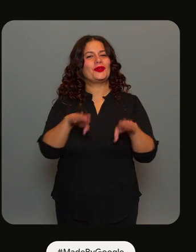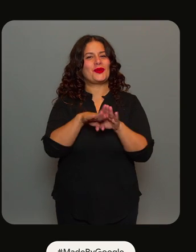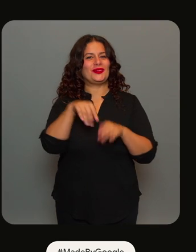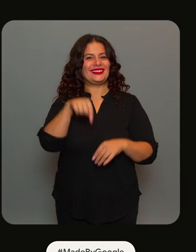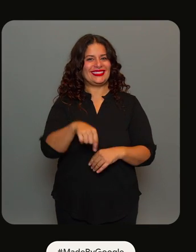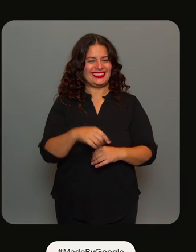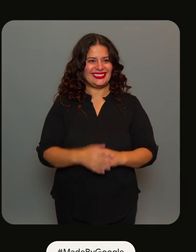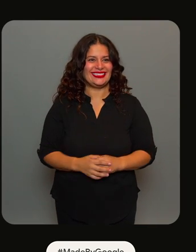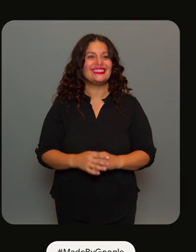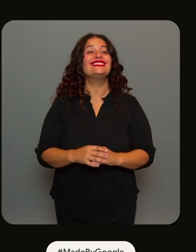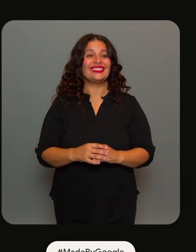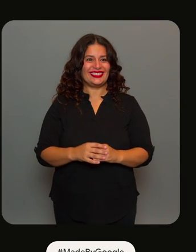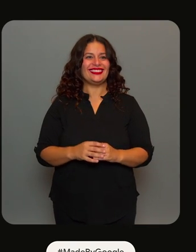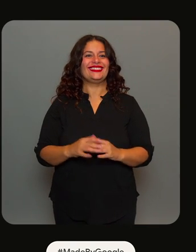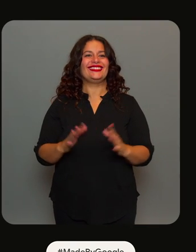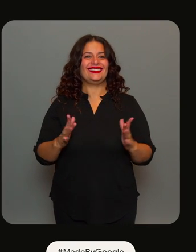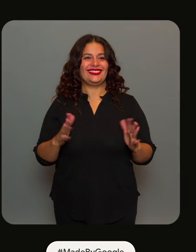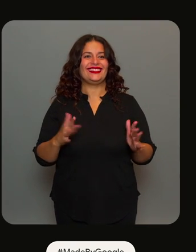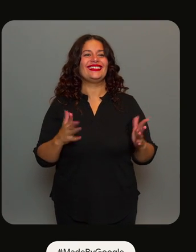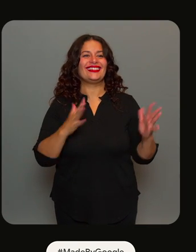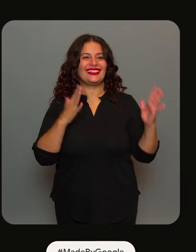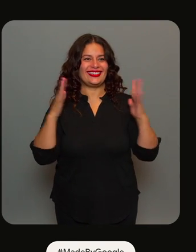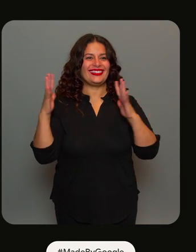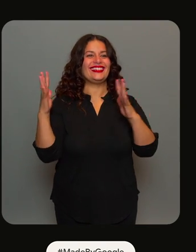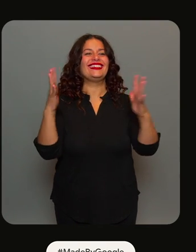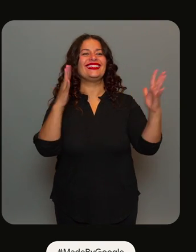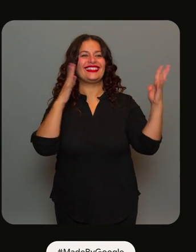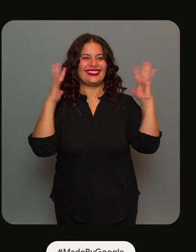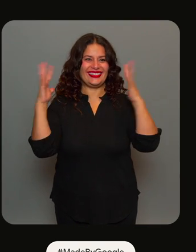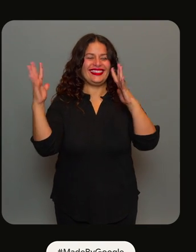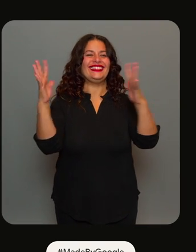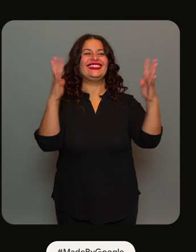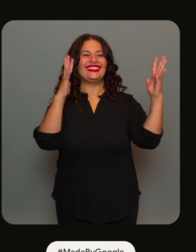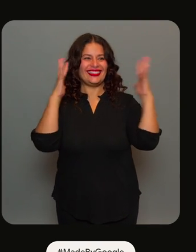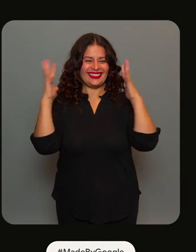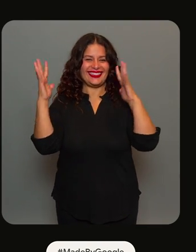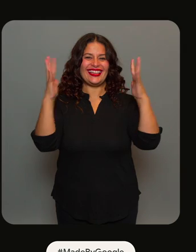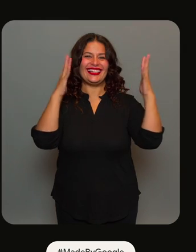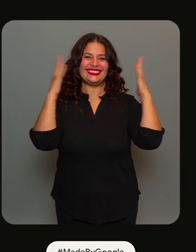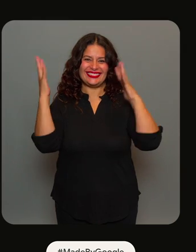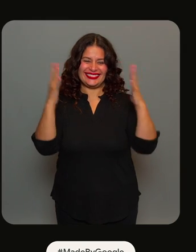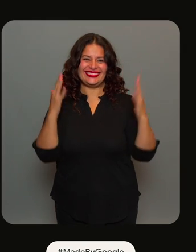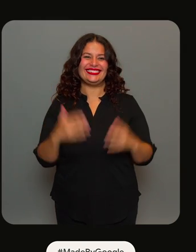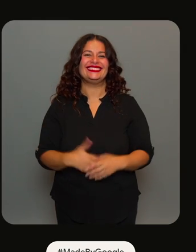the show. Rick?